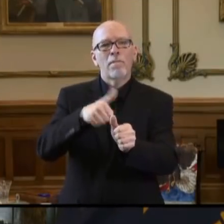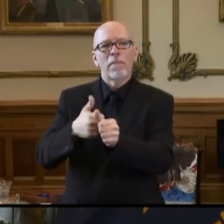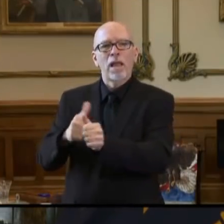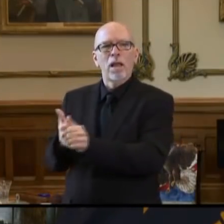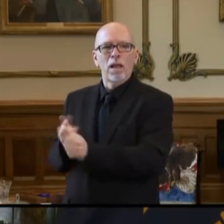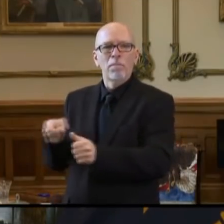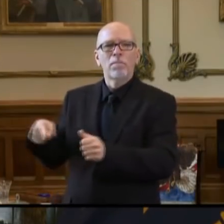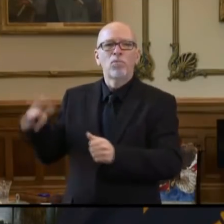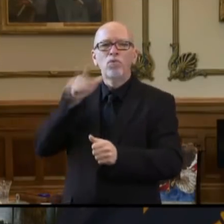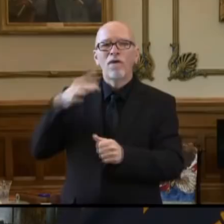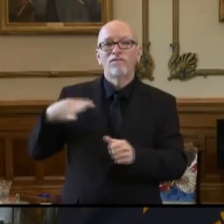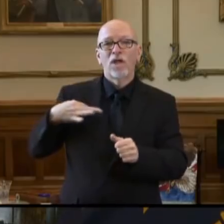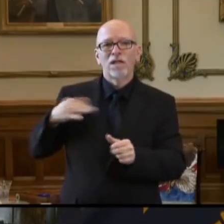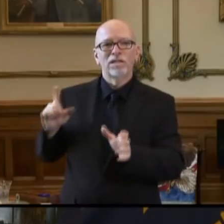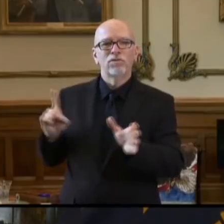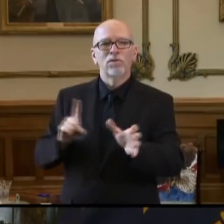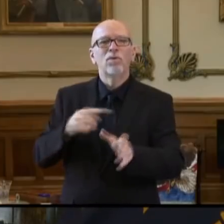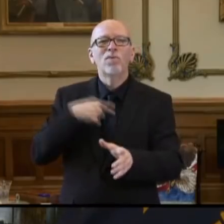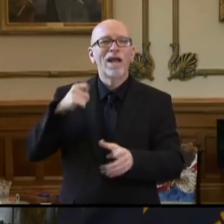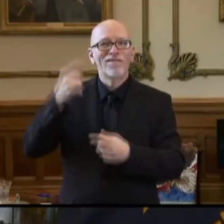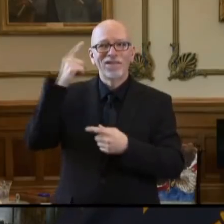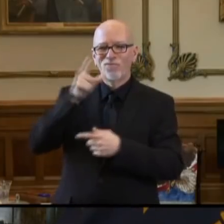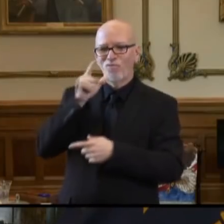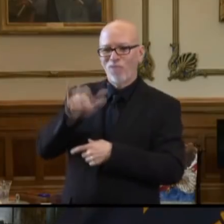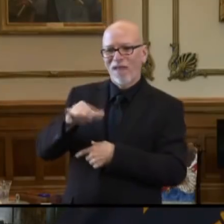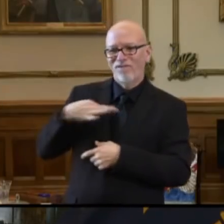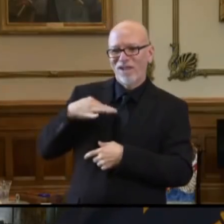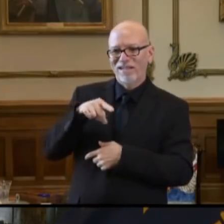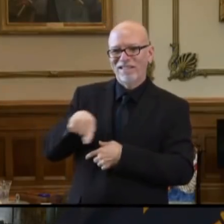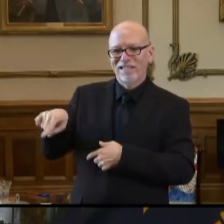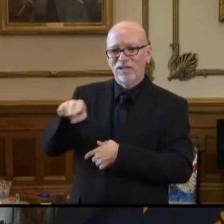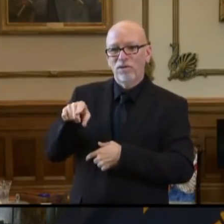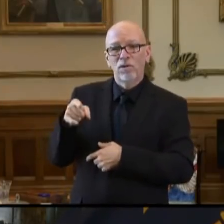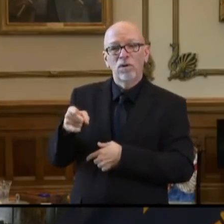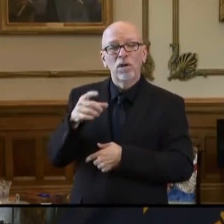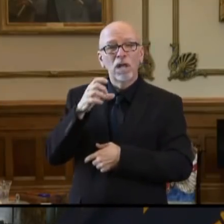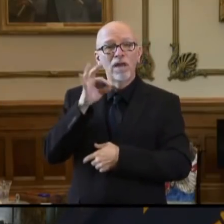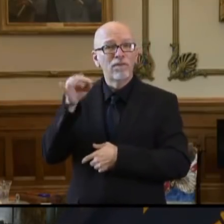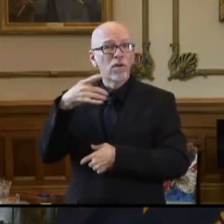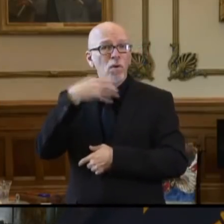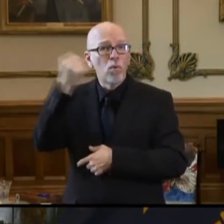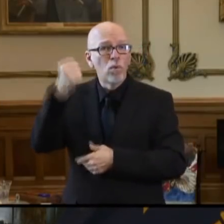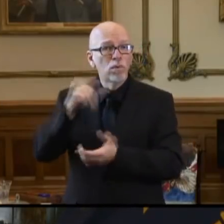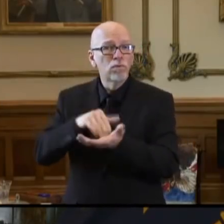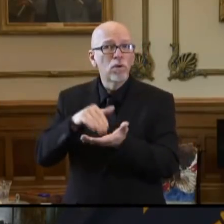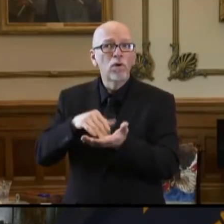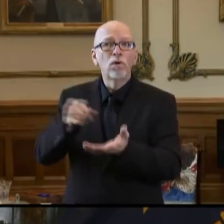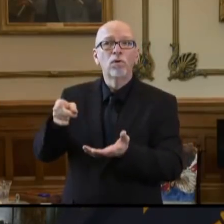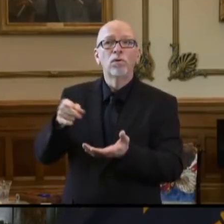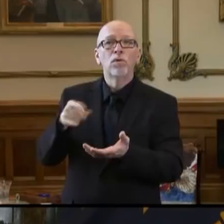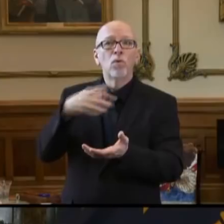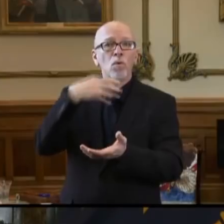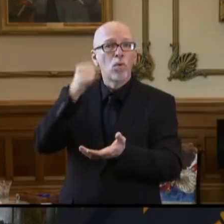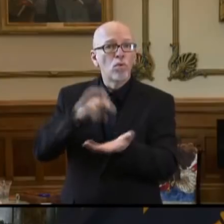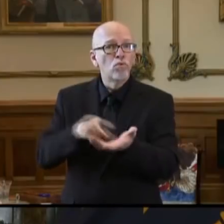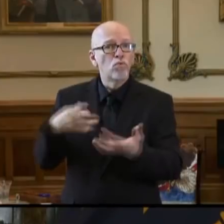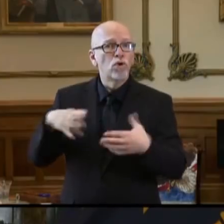THE ICU USE WITH A MORE CRITICALLY ILL PATIENTS AND THEN WE CAN BACKFILL WITH INDIVIDUALS THAT ARE VOLUNTEERING AND WE HAVE TO